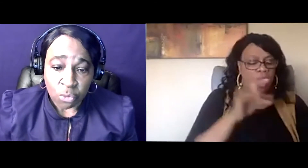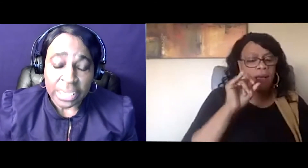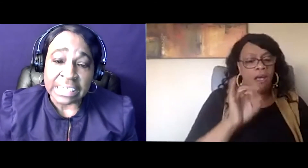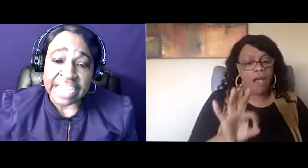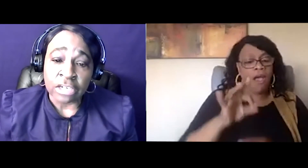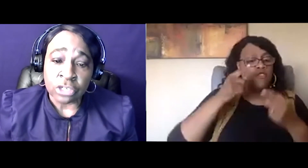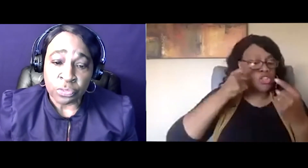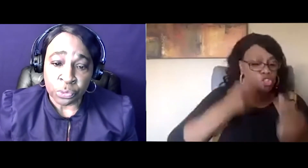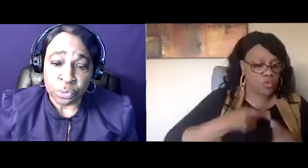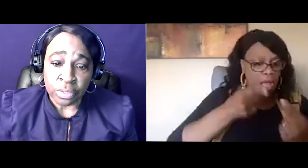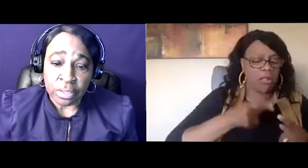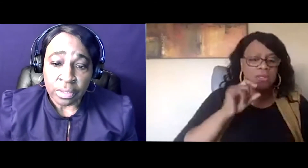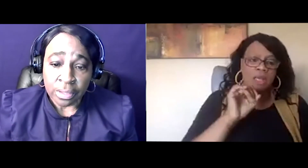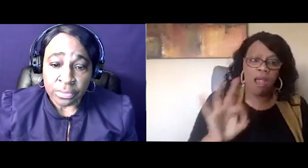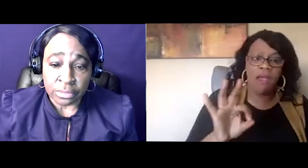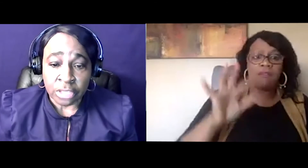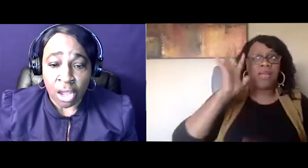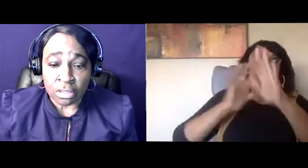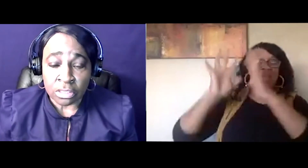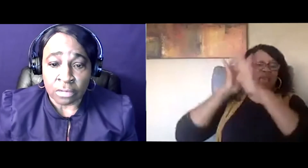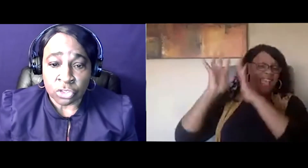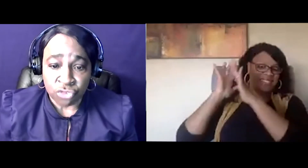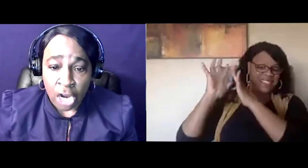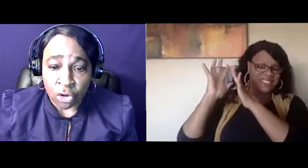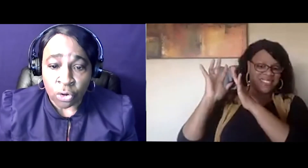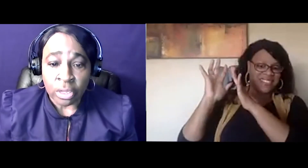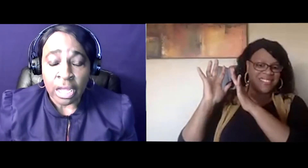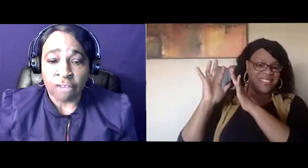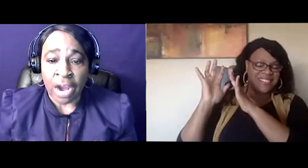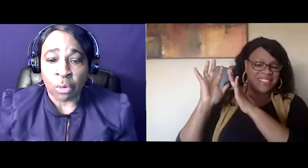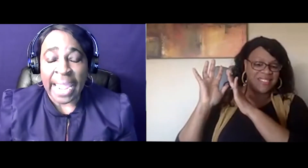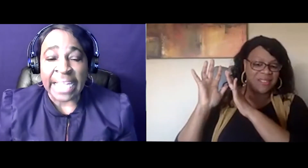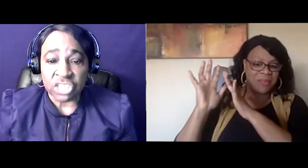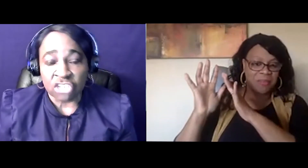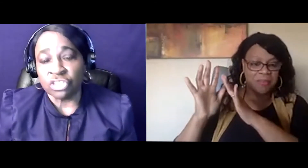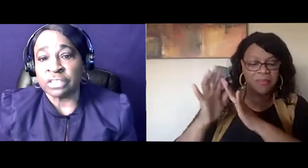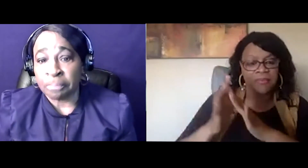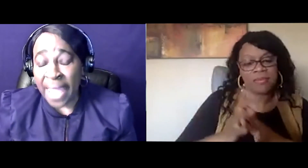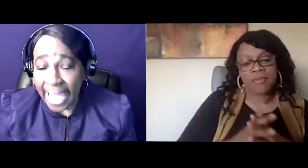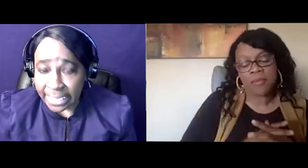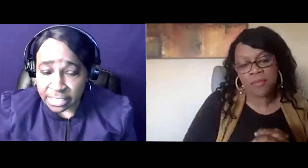We connect through the songs of struggle of our ancestors of the past.